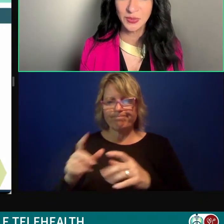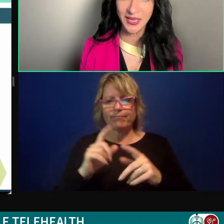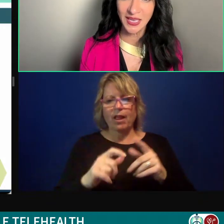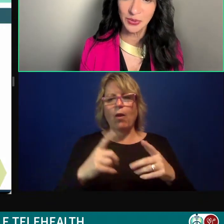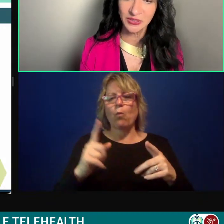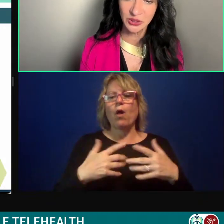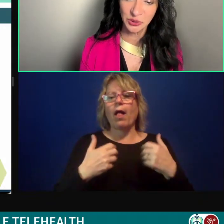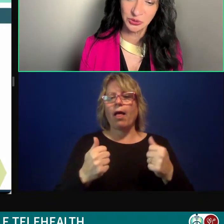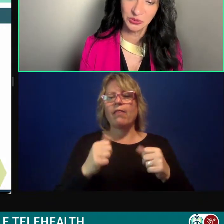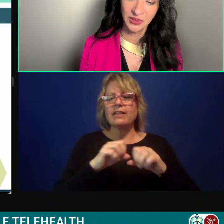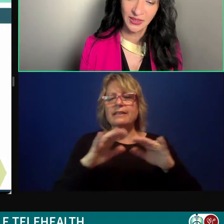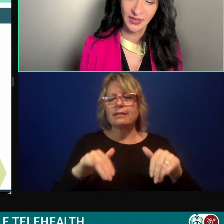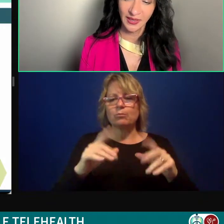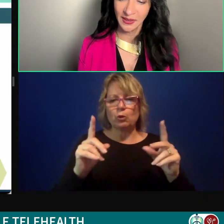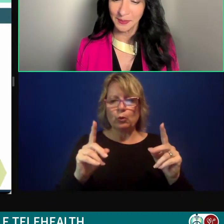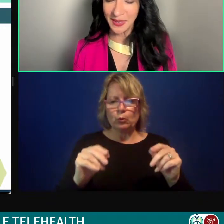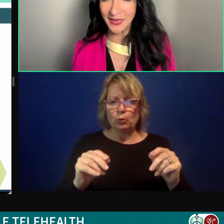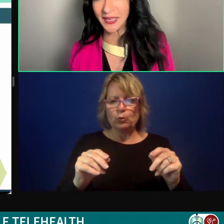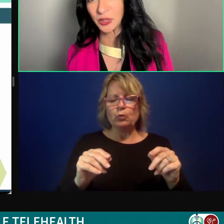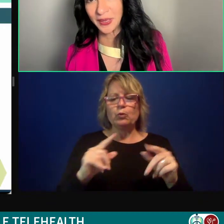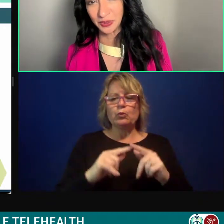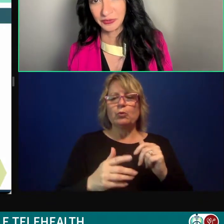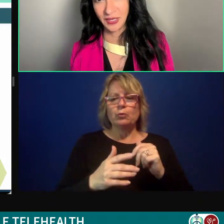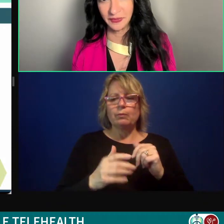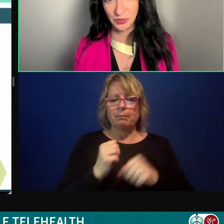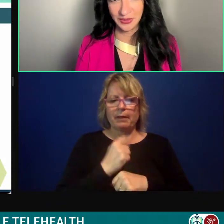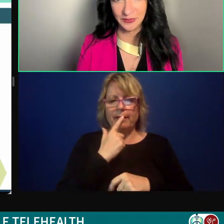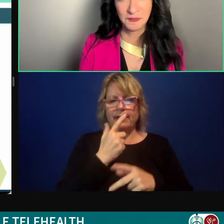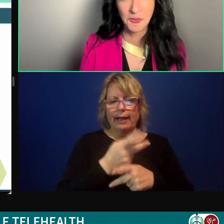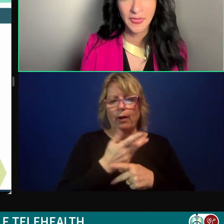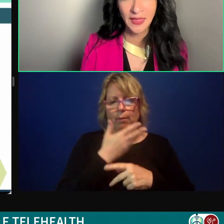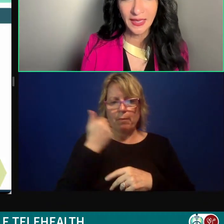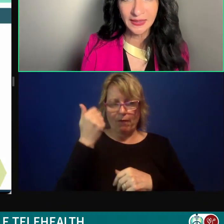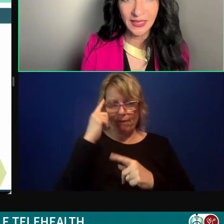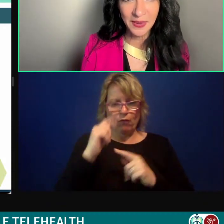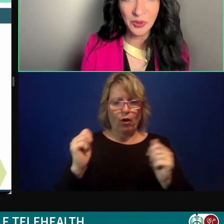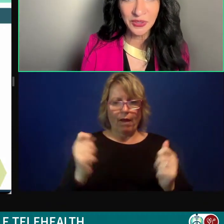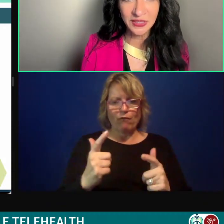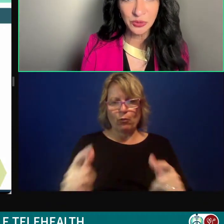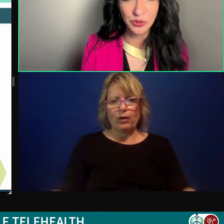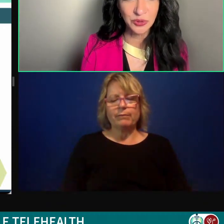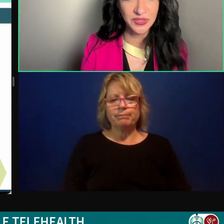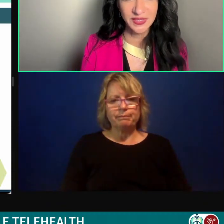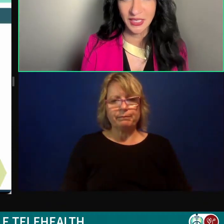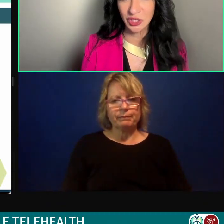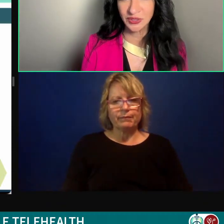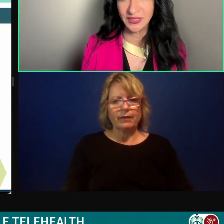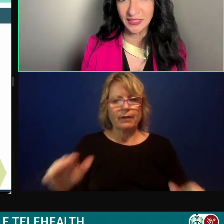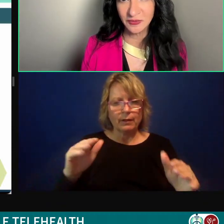to be able to make care better for everyone. And I'm going to introduce the session lead